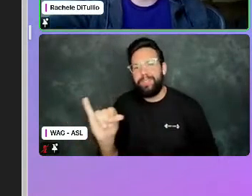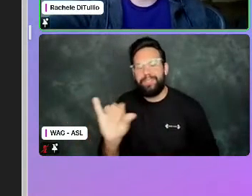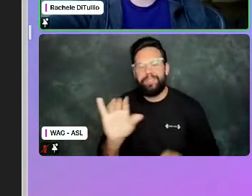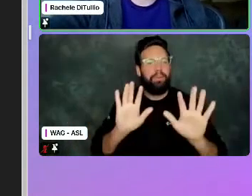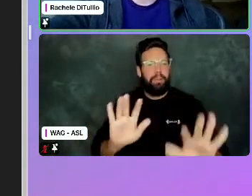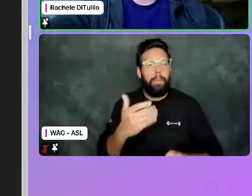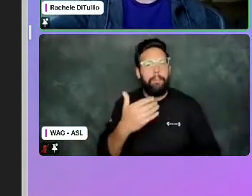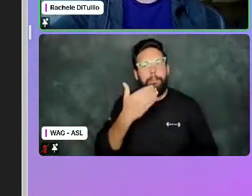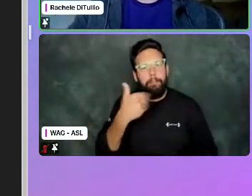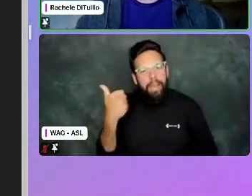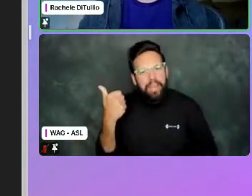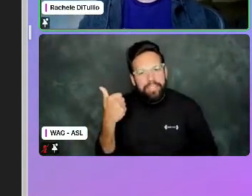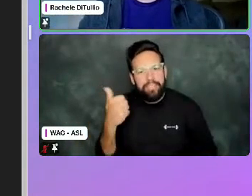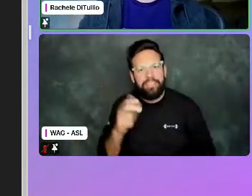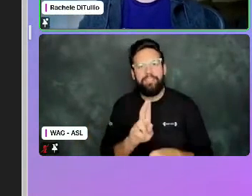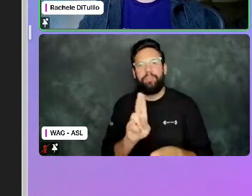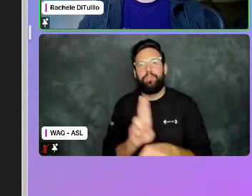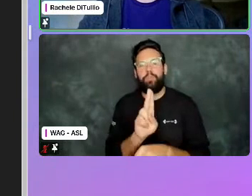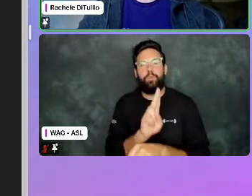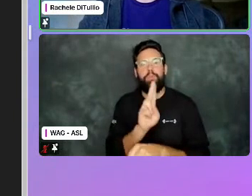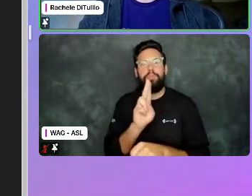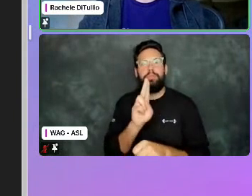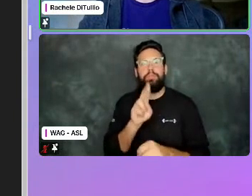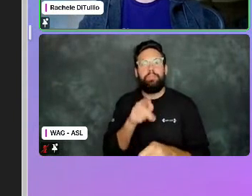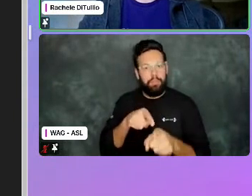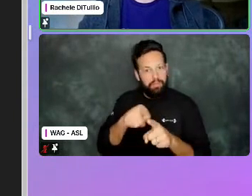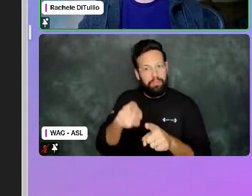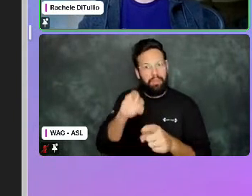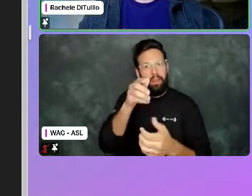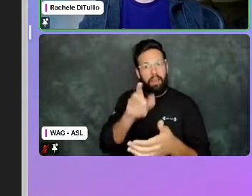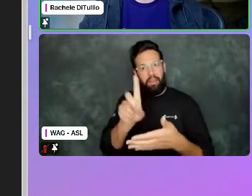I left this field it went back to the field, since the error message disappeared, we don't